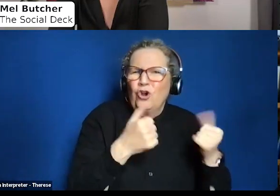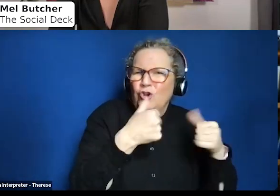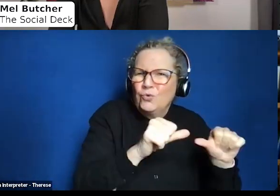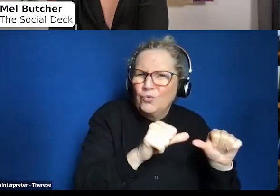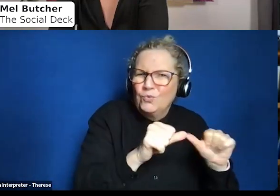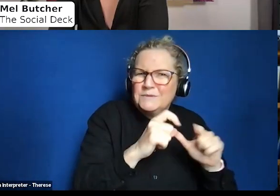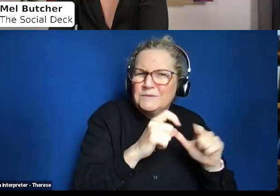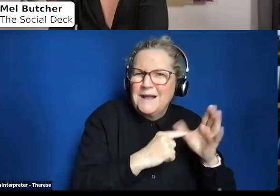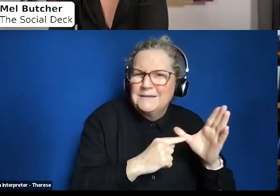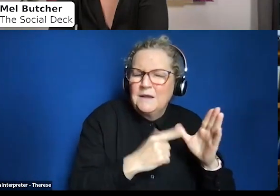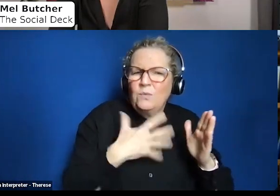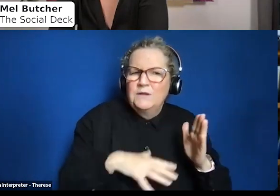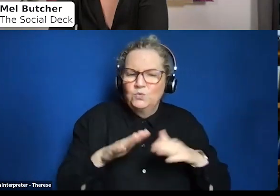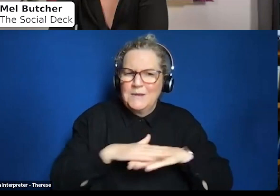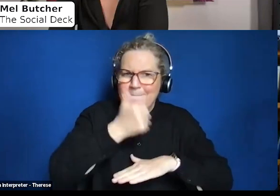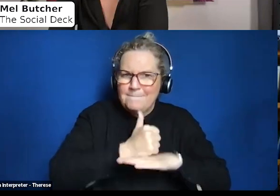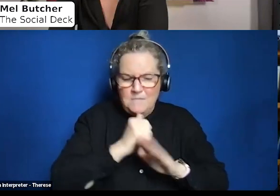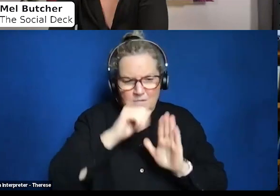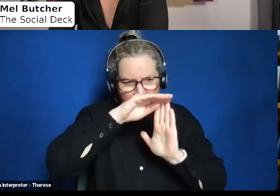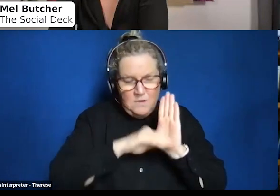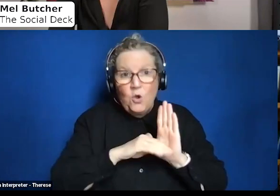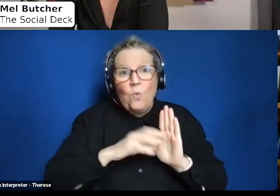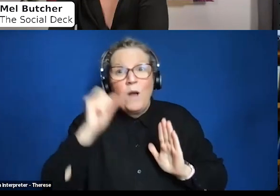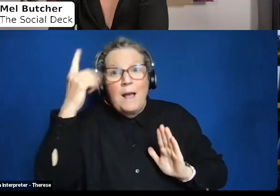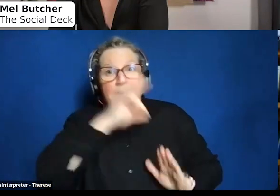not just, you know, this is a benefit, we understand the benefit of it,